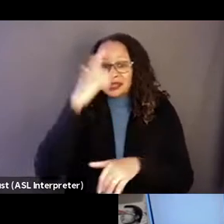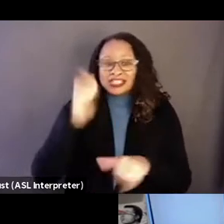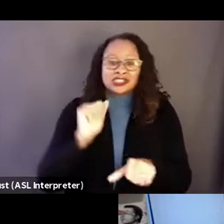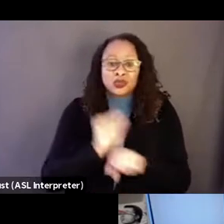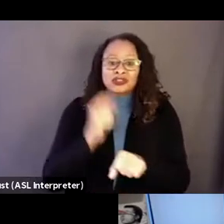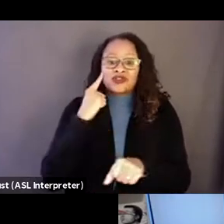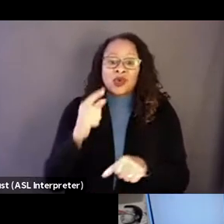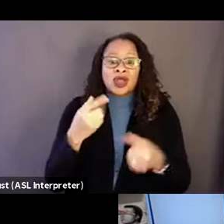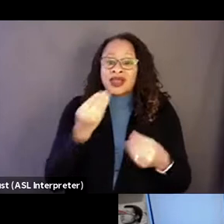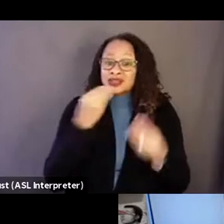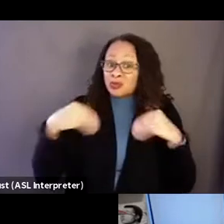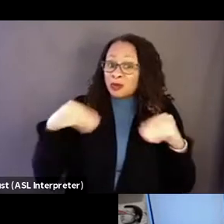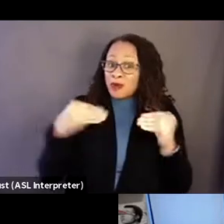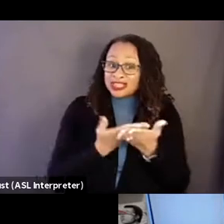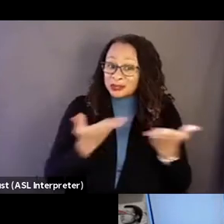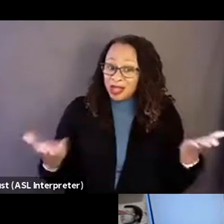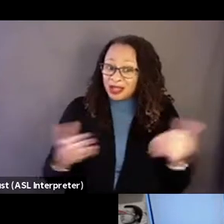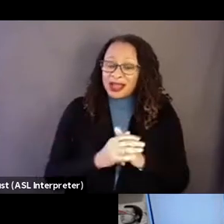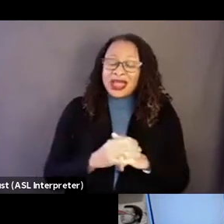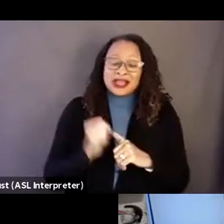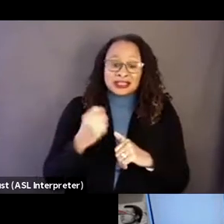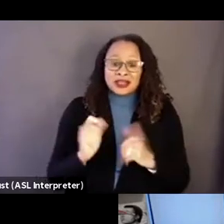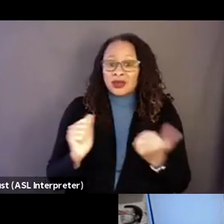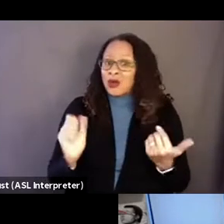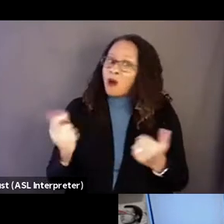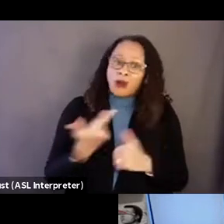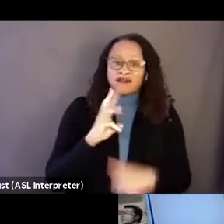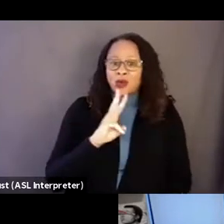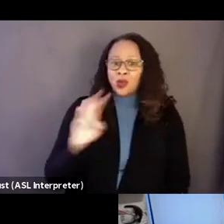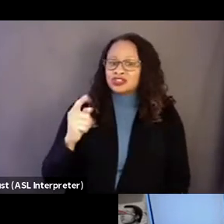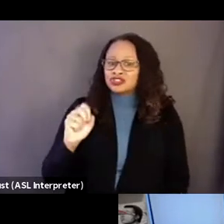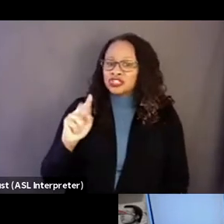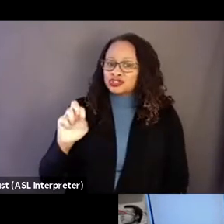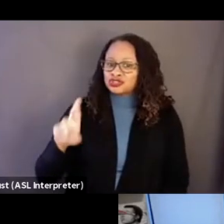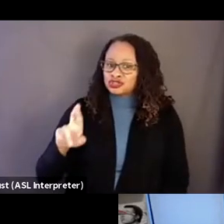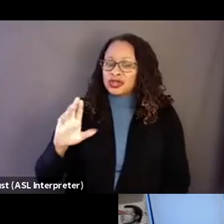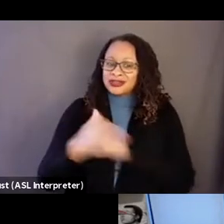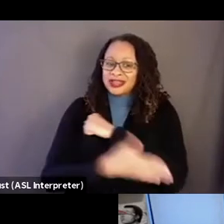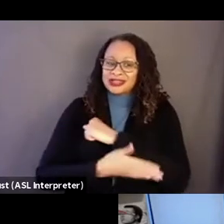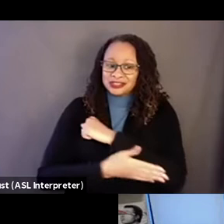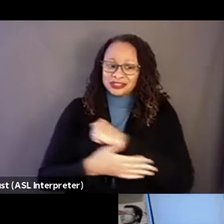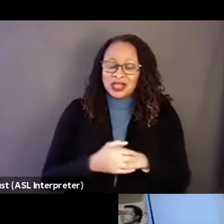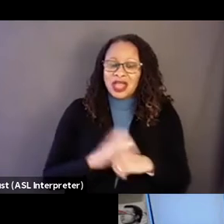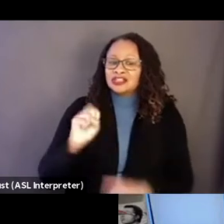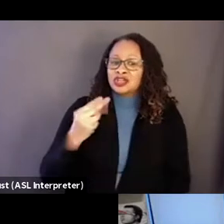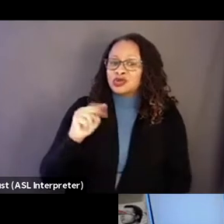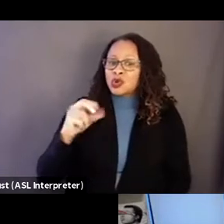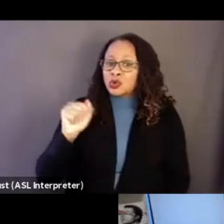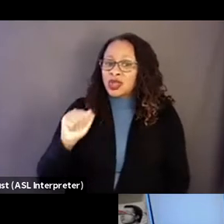and is in stores all over . Shanona is a pediatric ER nurse. So, quite literally on the front lines.